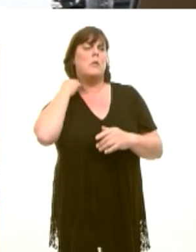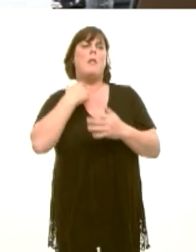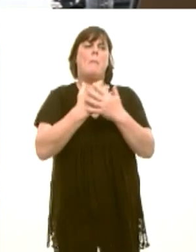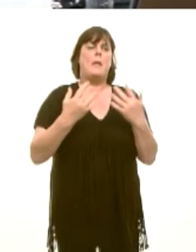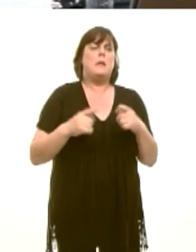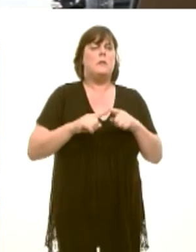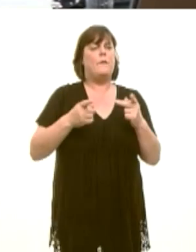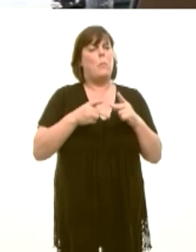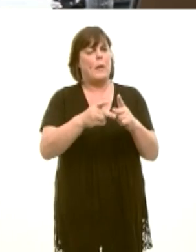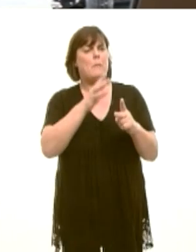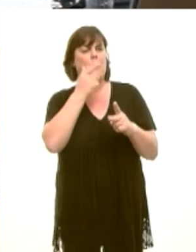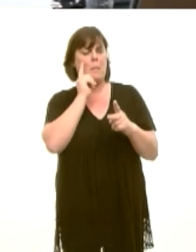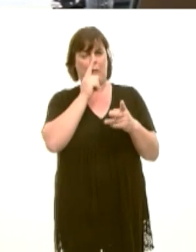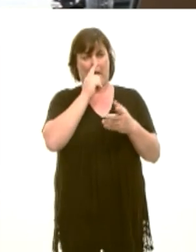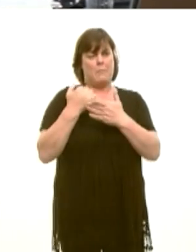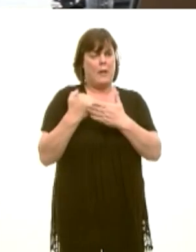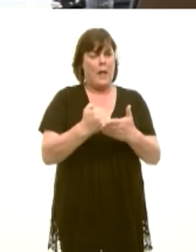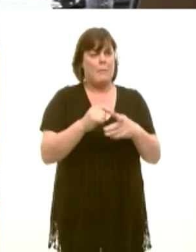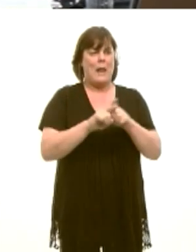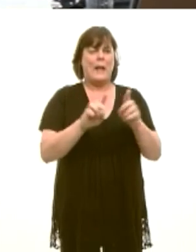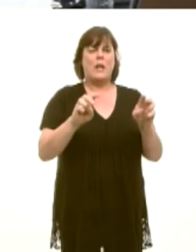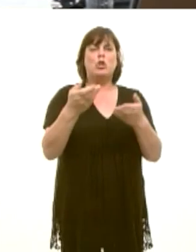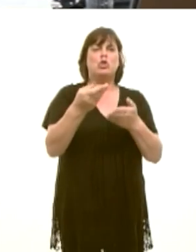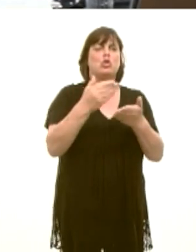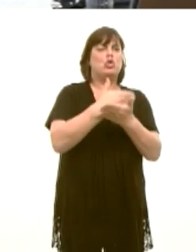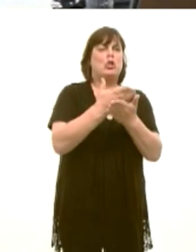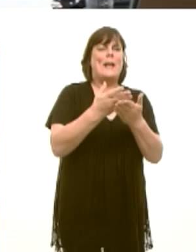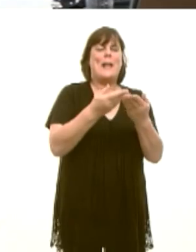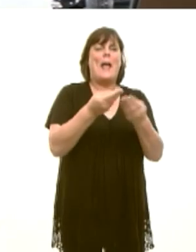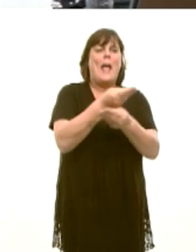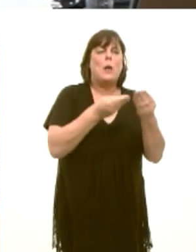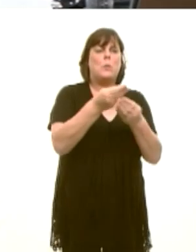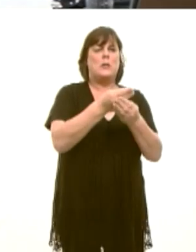homes: shared equity schemes, obviously, are an example of that, and community land trust